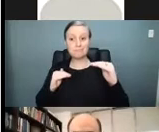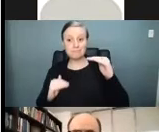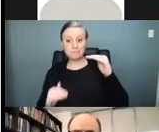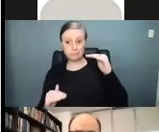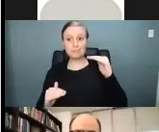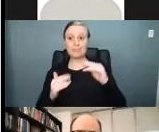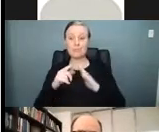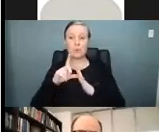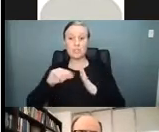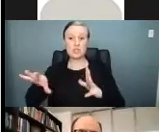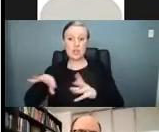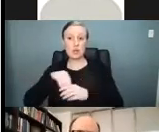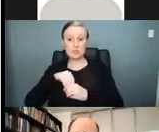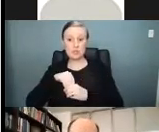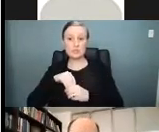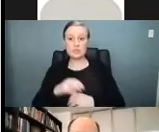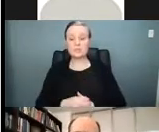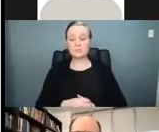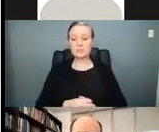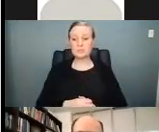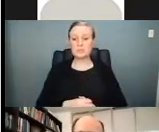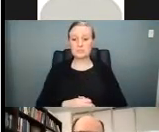Australian average. So there is a very significant,